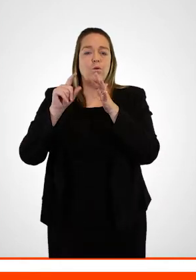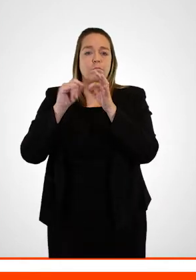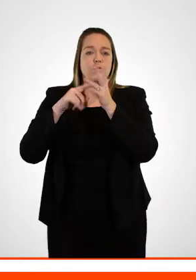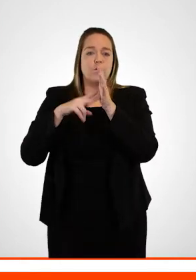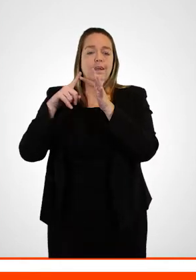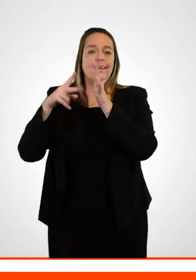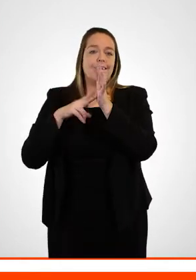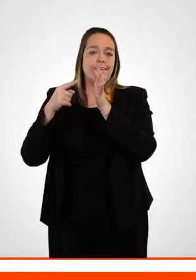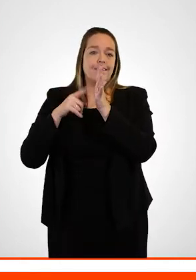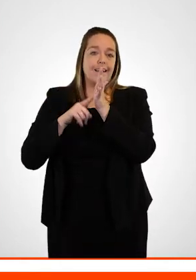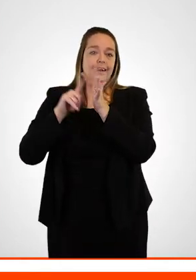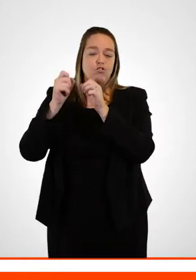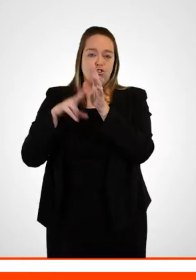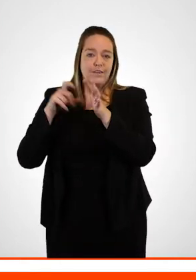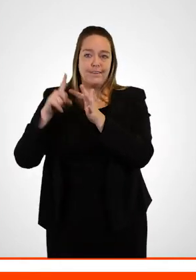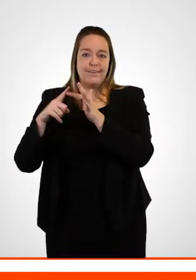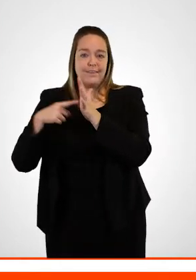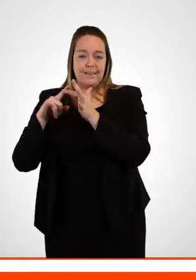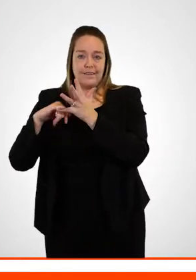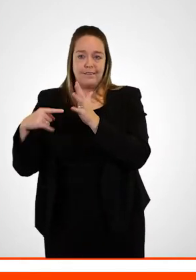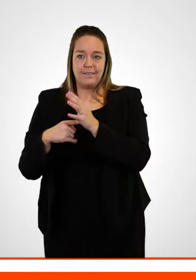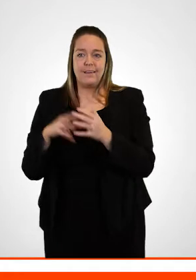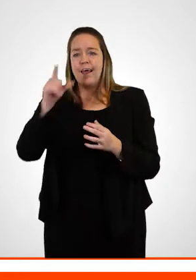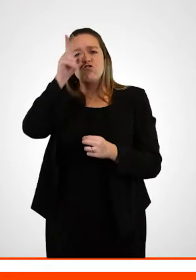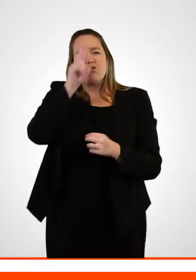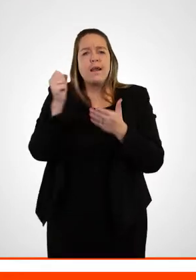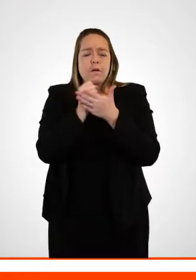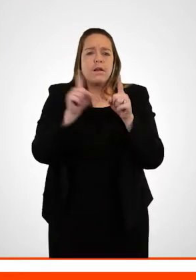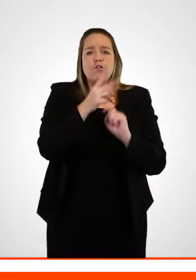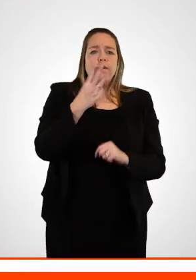so repeating digits, 35798, that kind of thing,